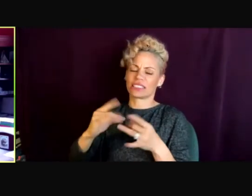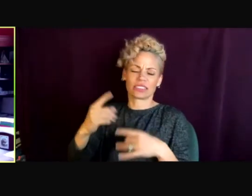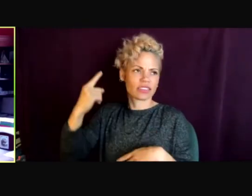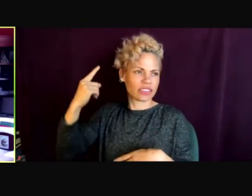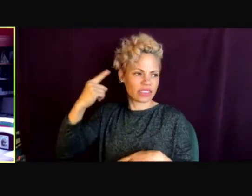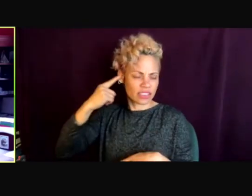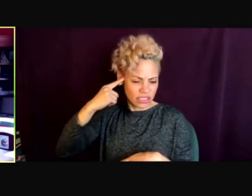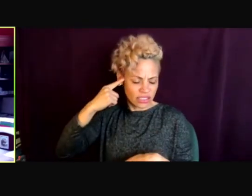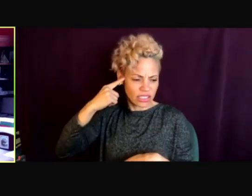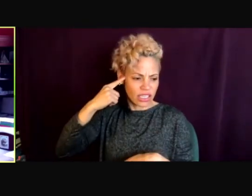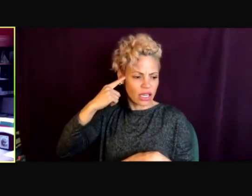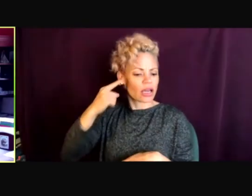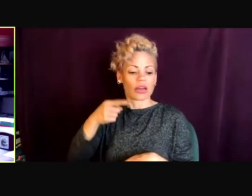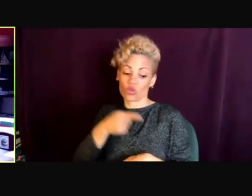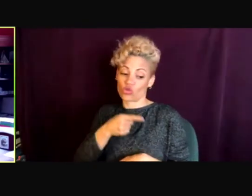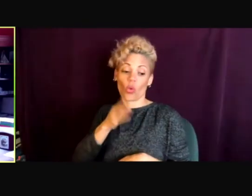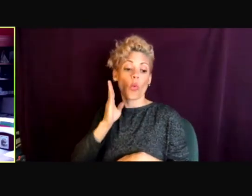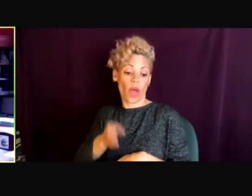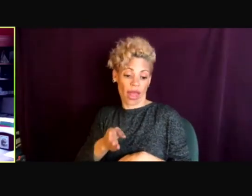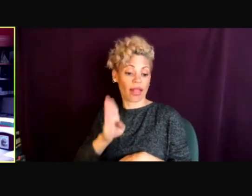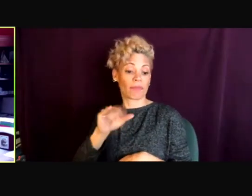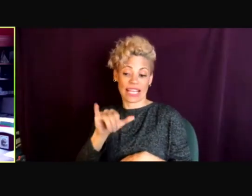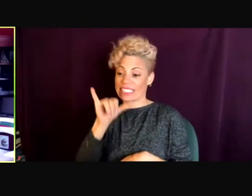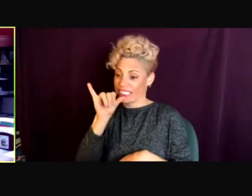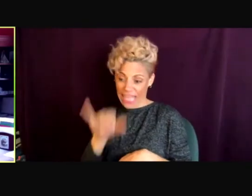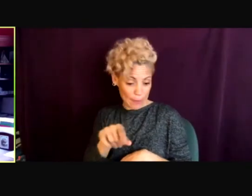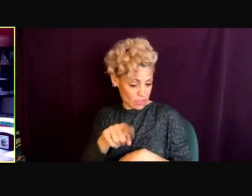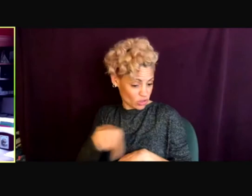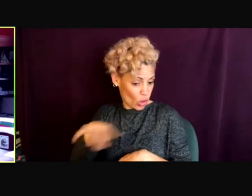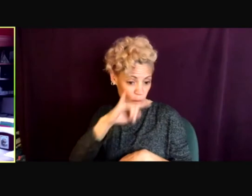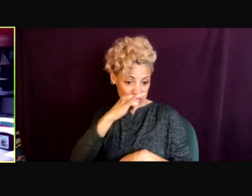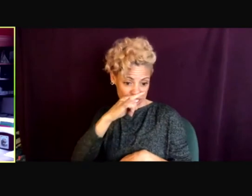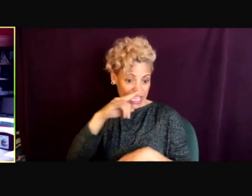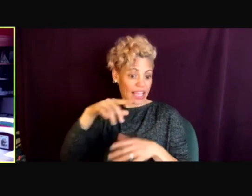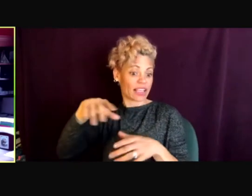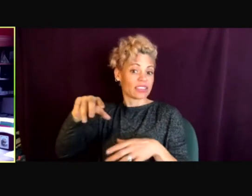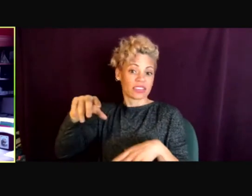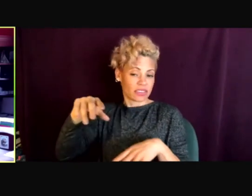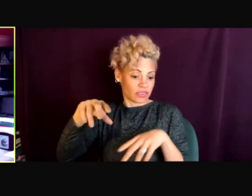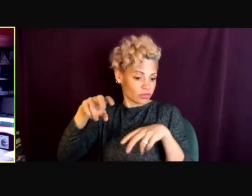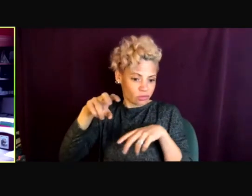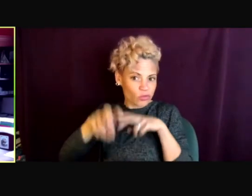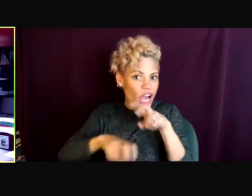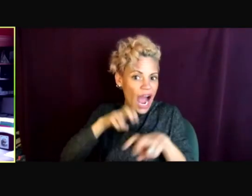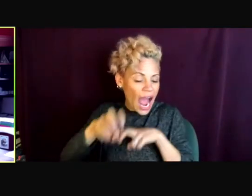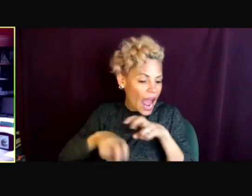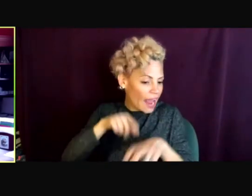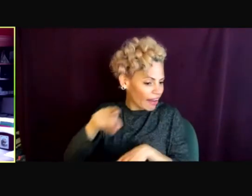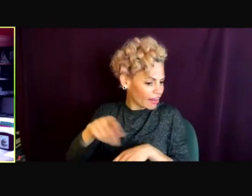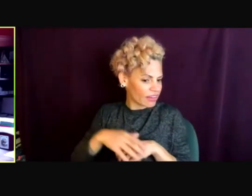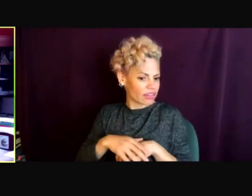getting on and off the merry-go-round. You're never gonna let anybody or anything stop you from doing what you wanna do."